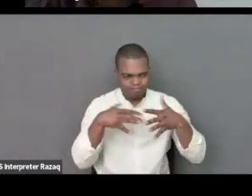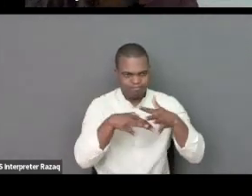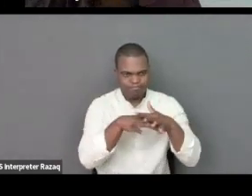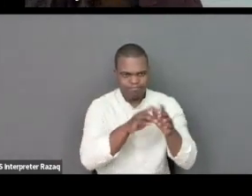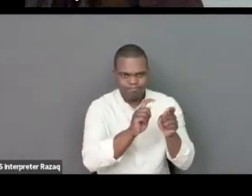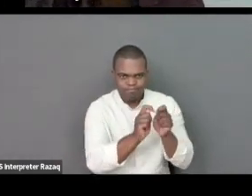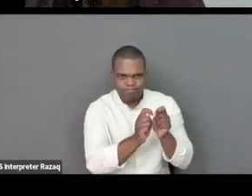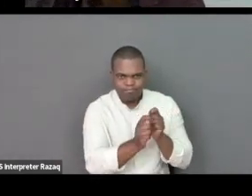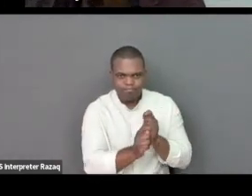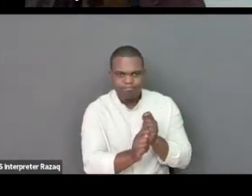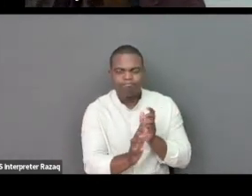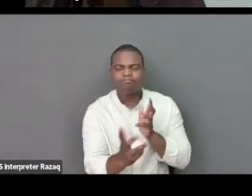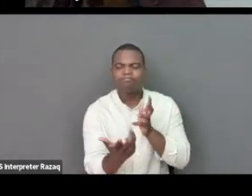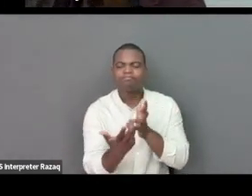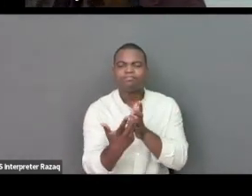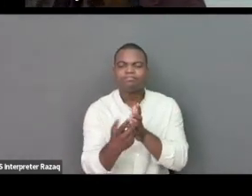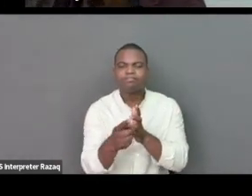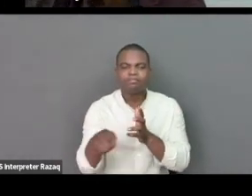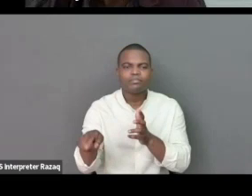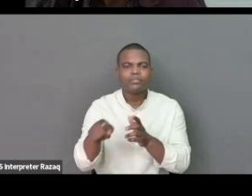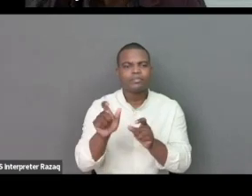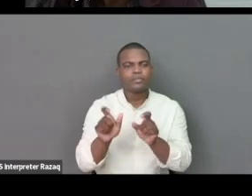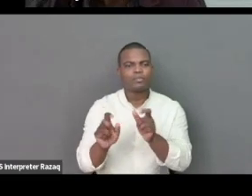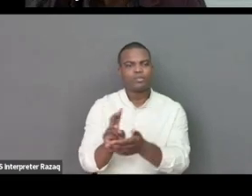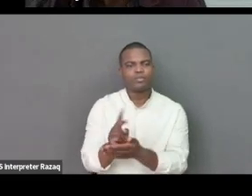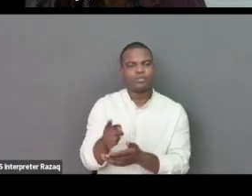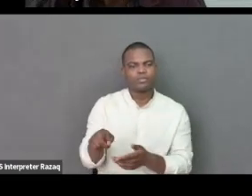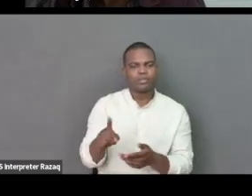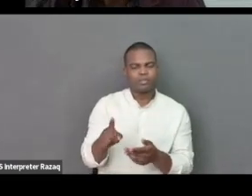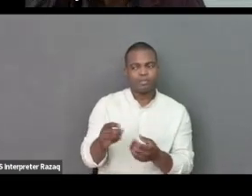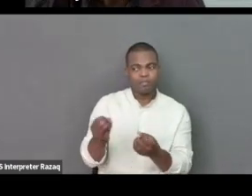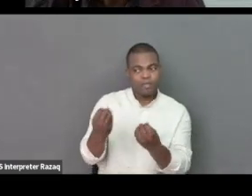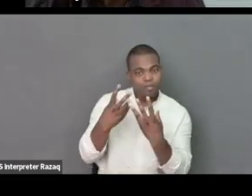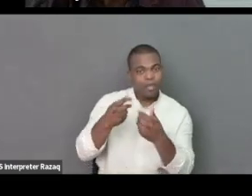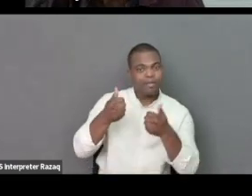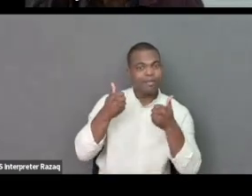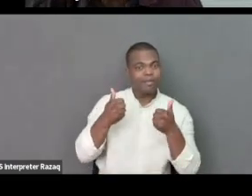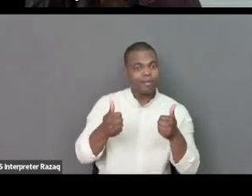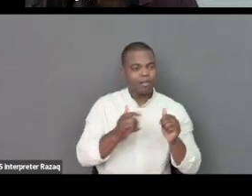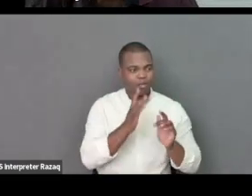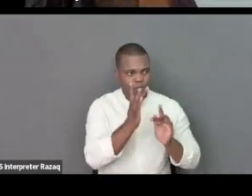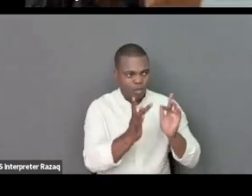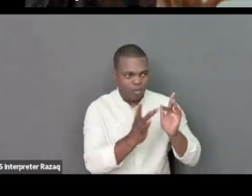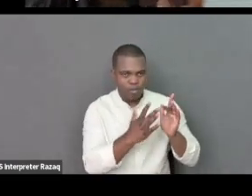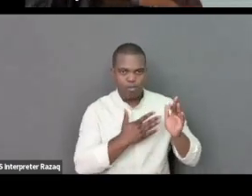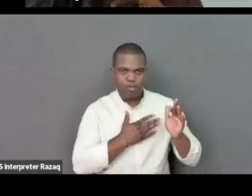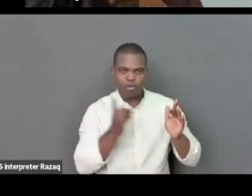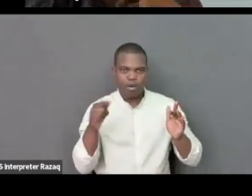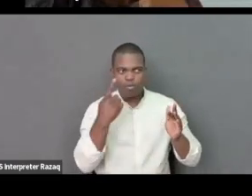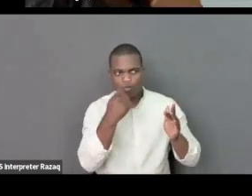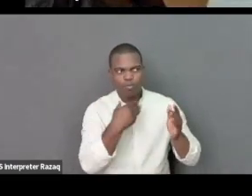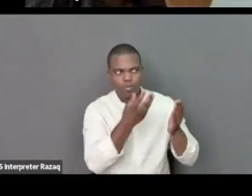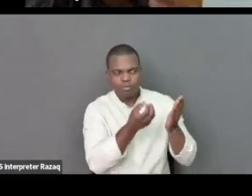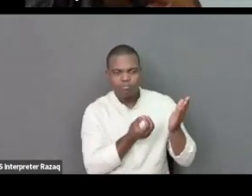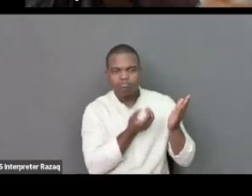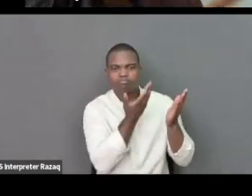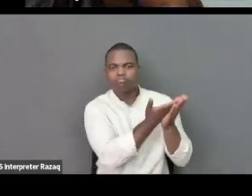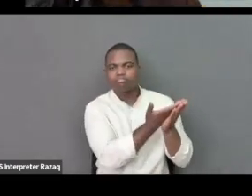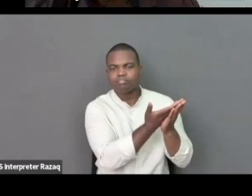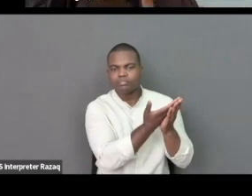bit of a research. First step was to understand the needs of the users. So, they're in the first